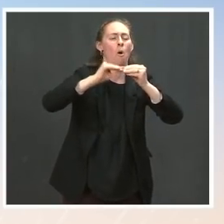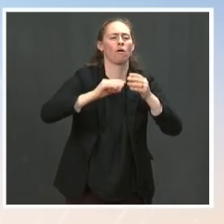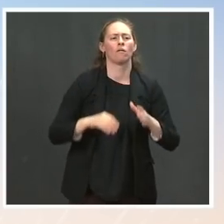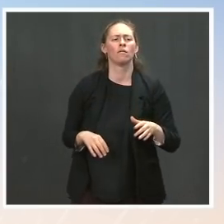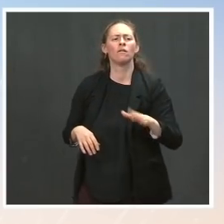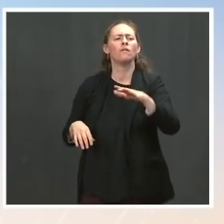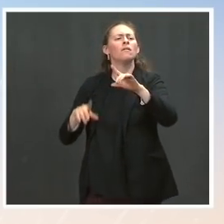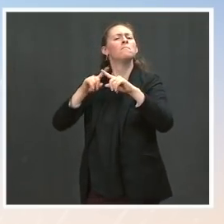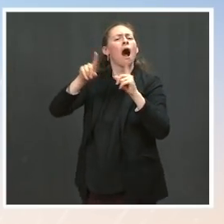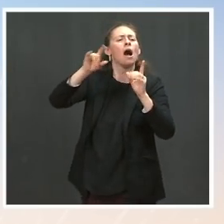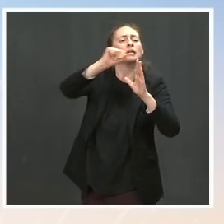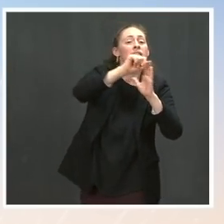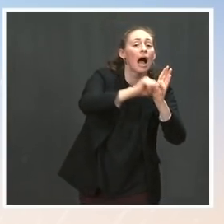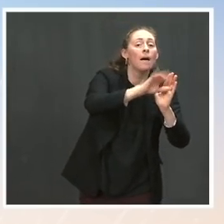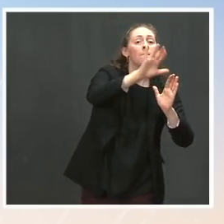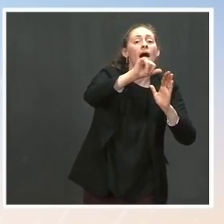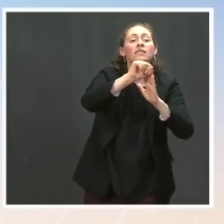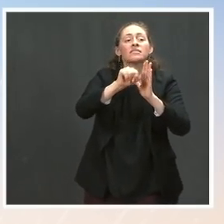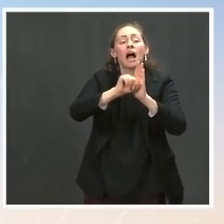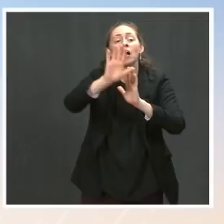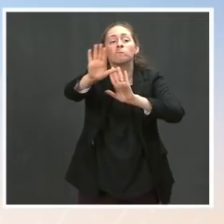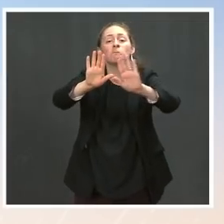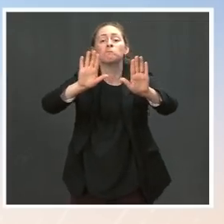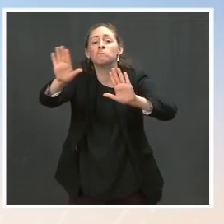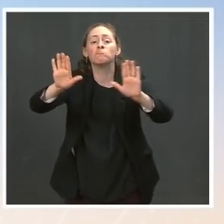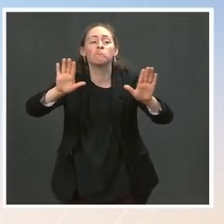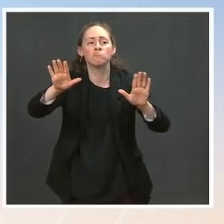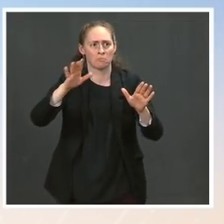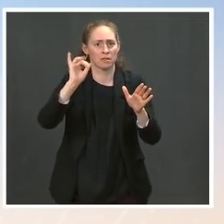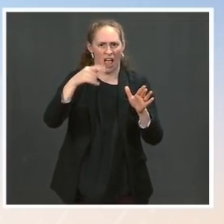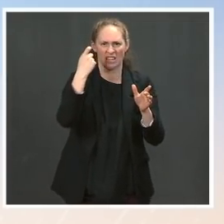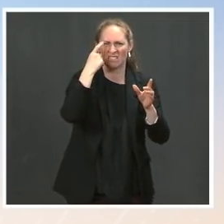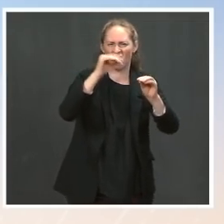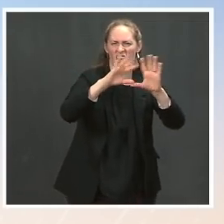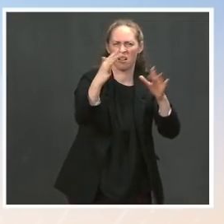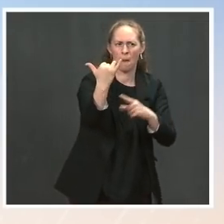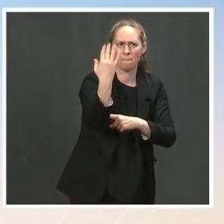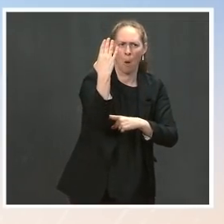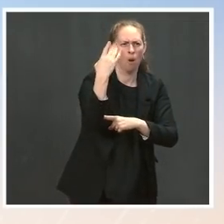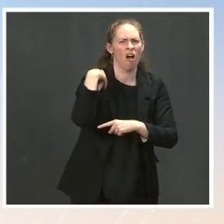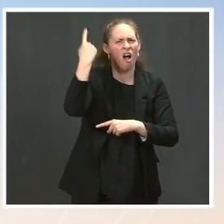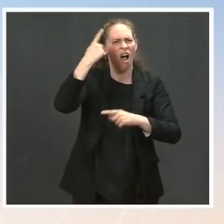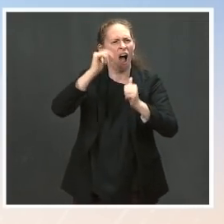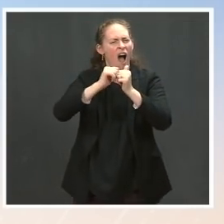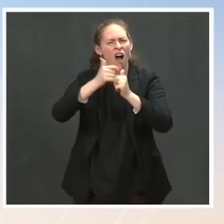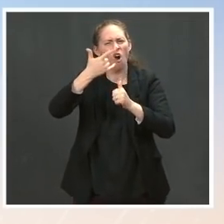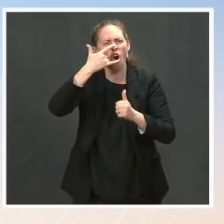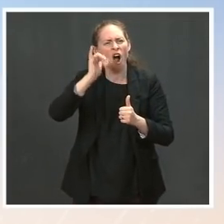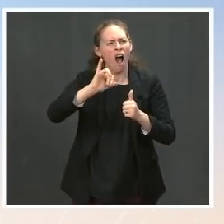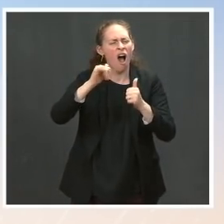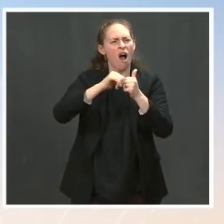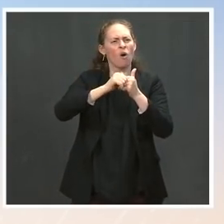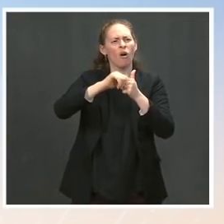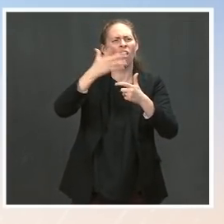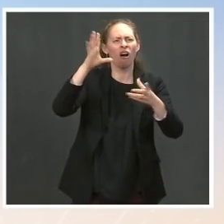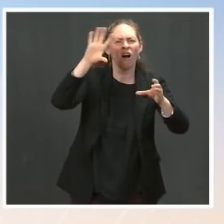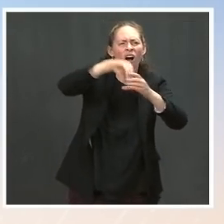can you just share how that process happened, including who was involved in putting together the state-by-state report